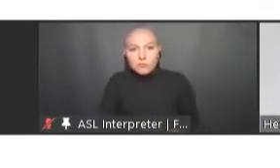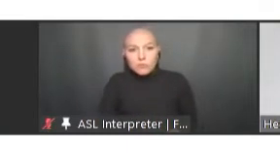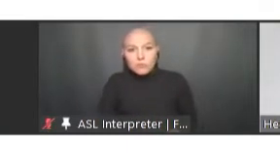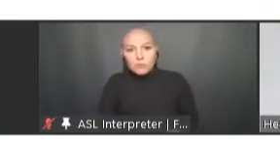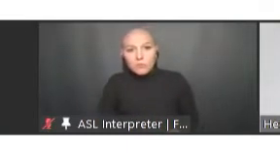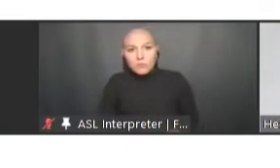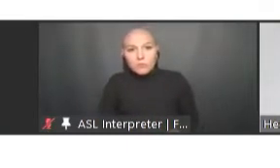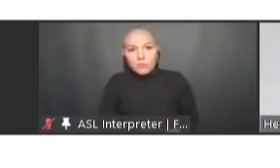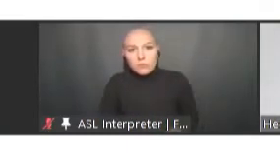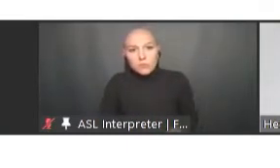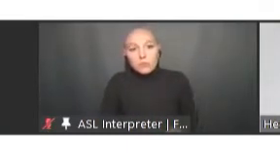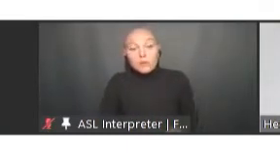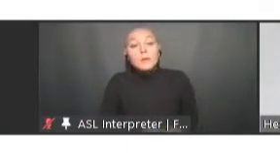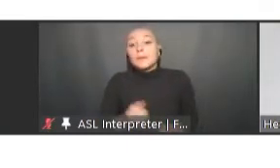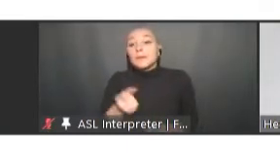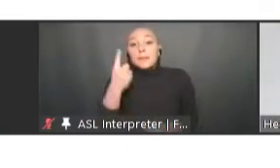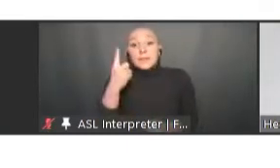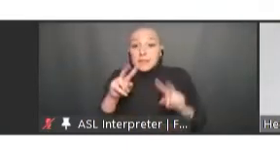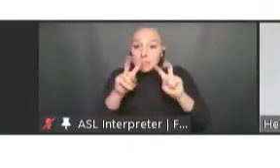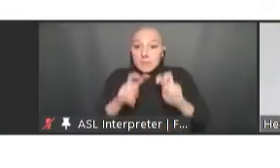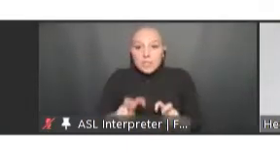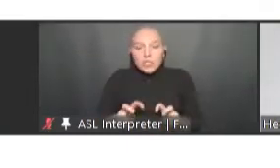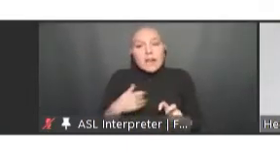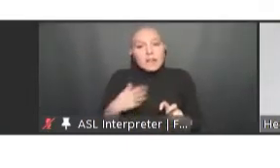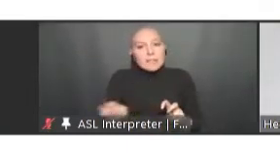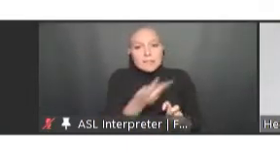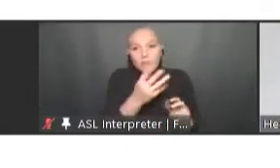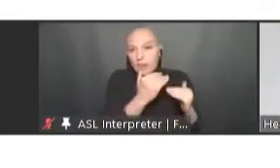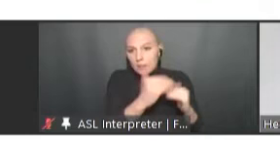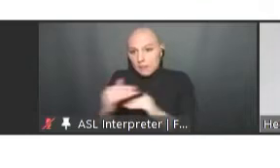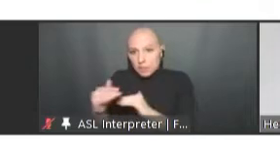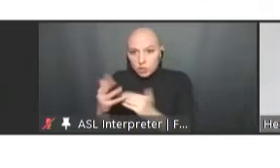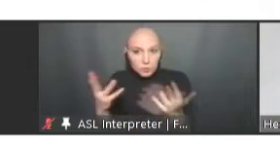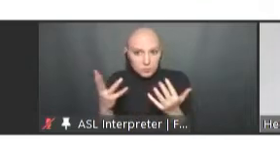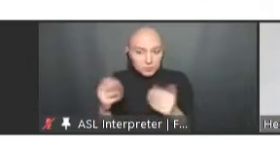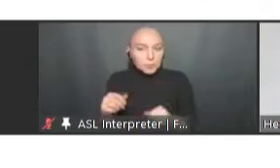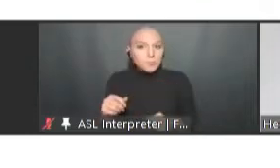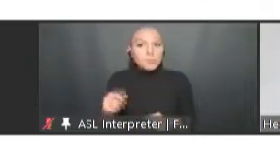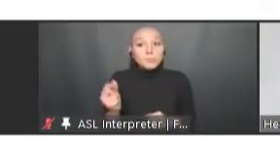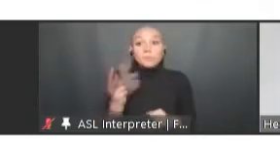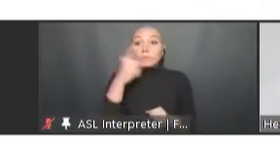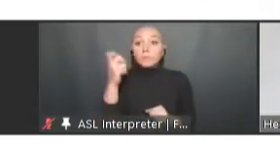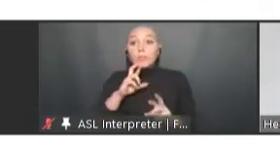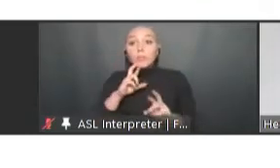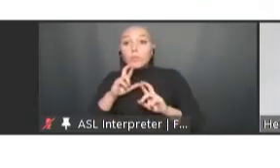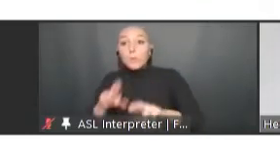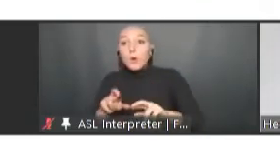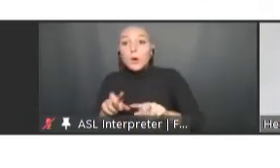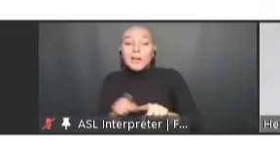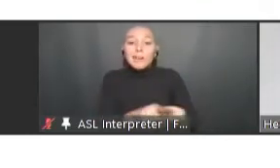This analysis had several limitations. Because of the reporting lag and death data, the influence